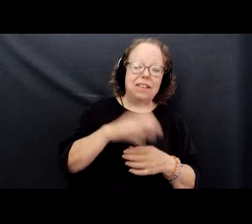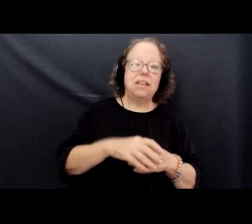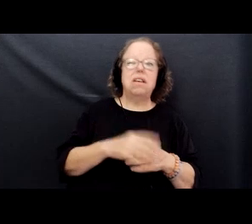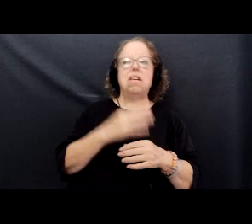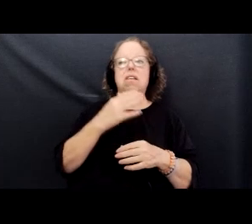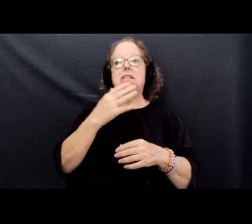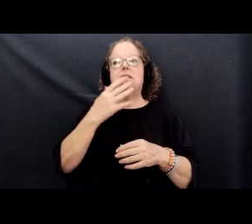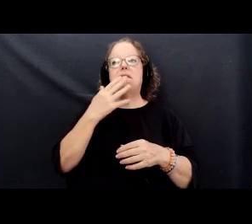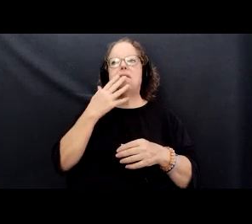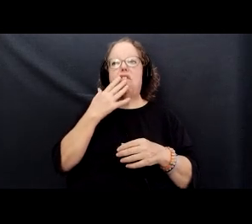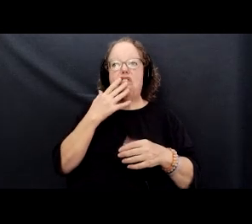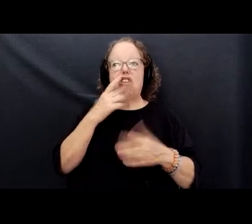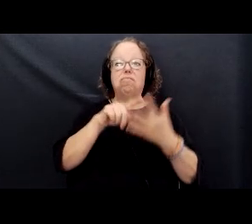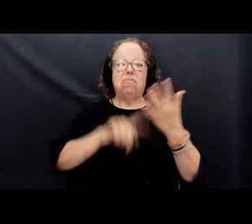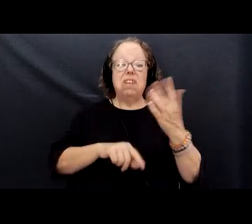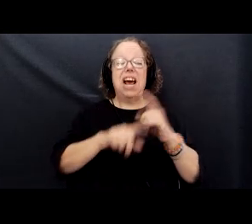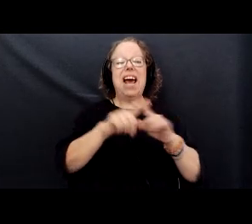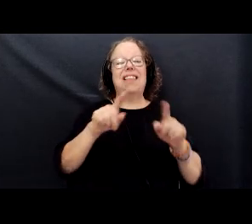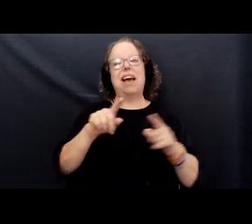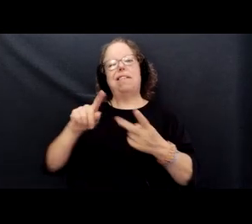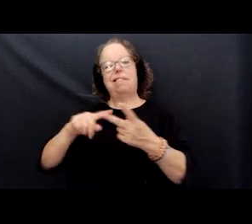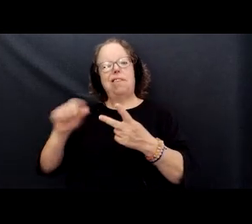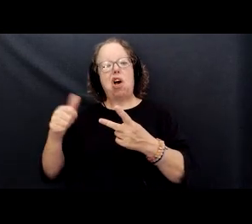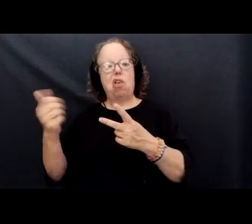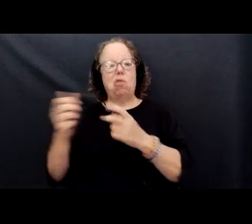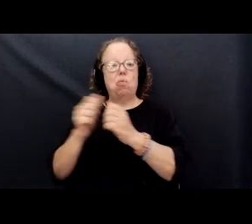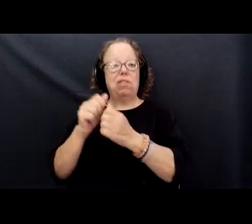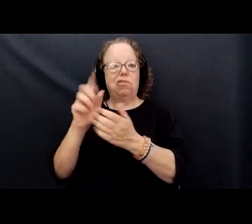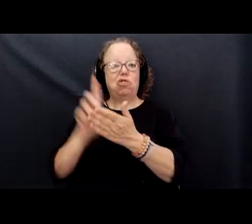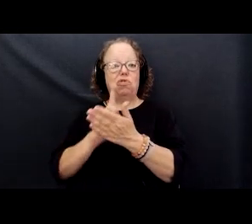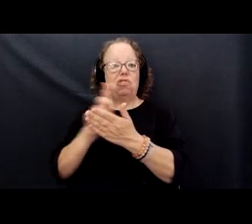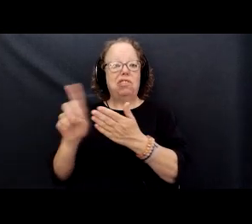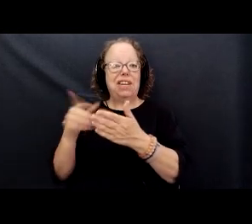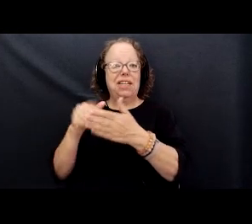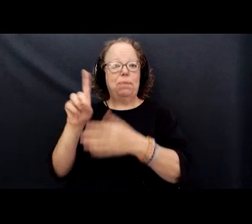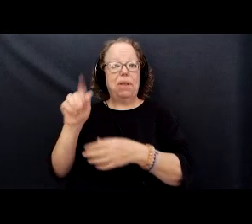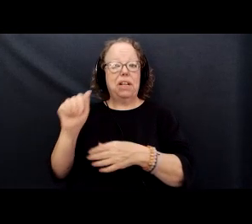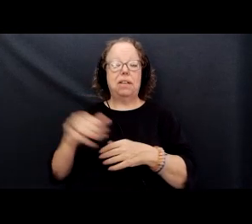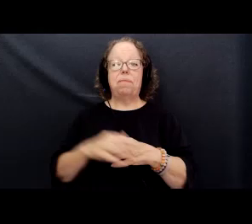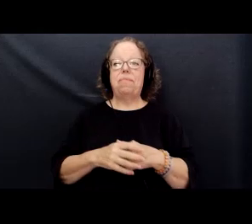disabilities. These initiatives demonstrate a strong commitment to accessibility and effective